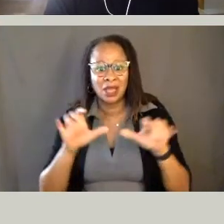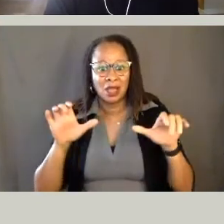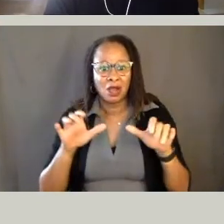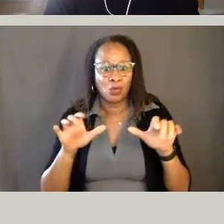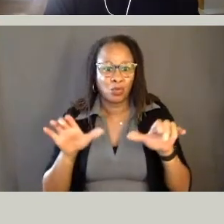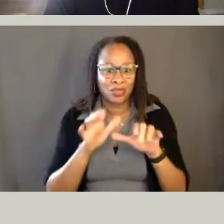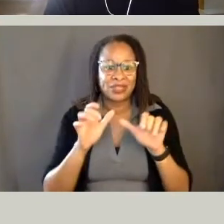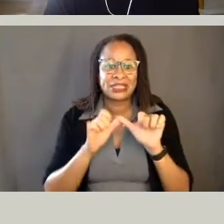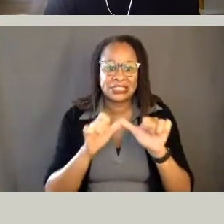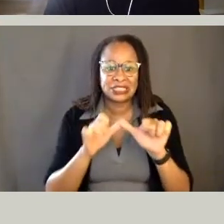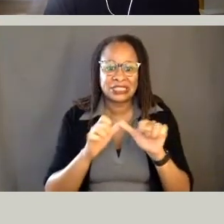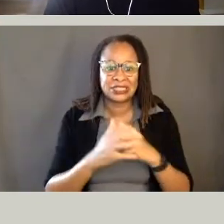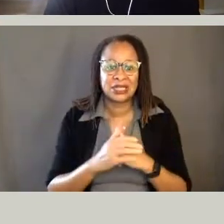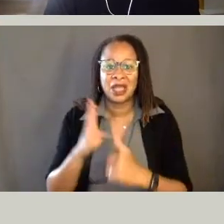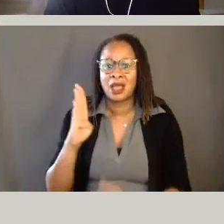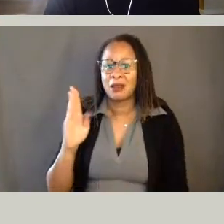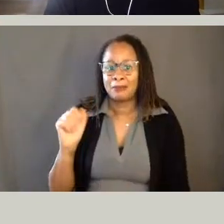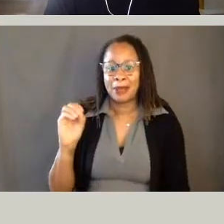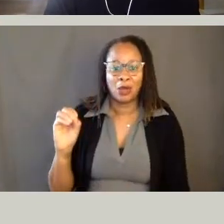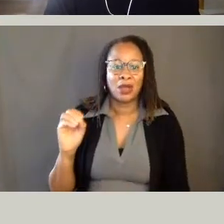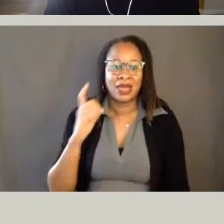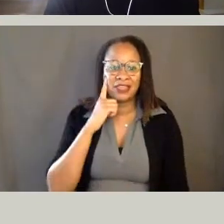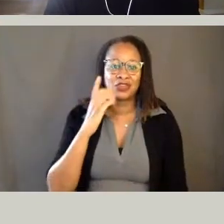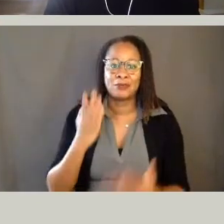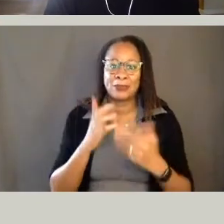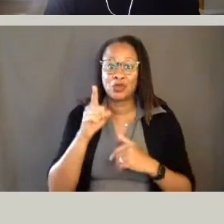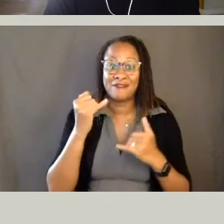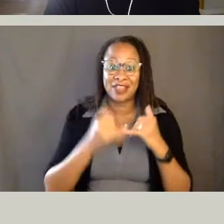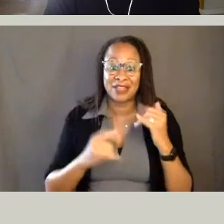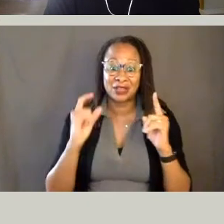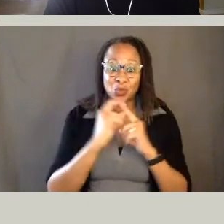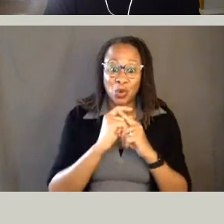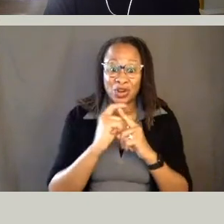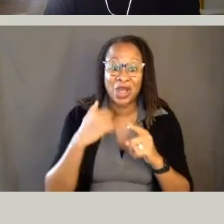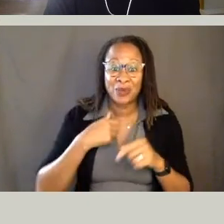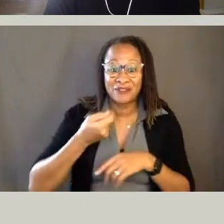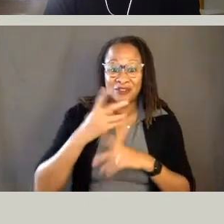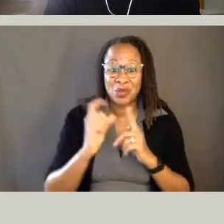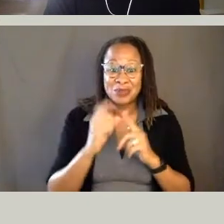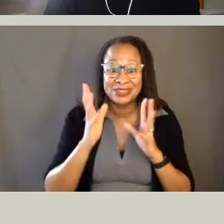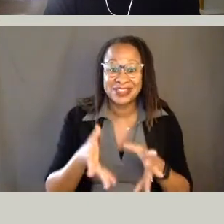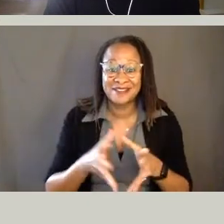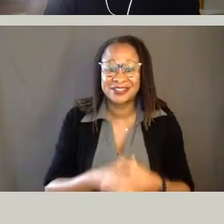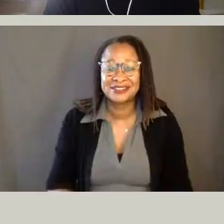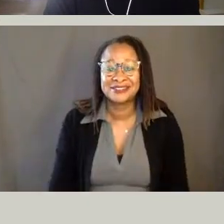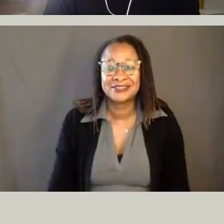Bao you, I think you might have the last word, 'cause I think we only have a couple of minutes left. Well, I'll try and make it quick